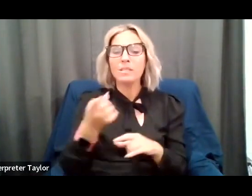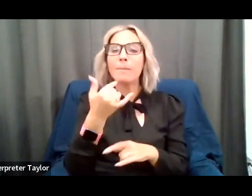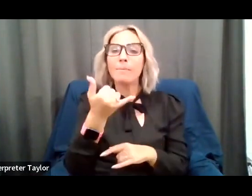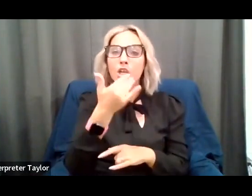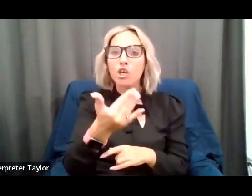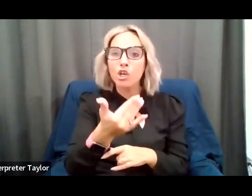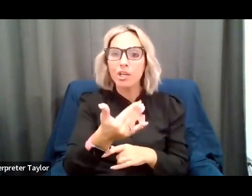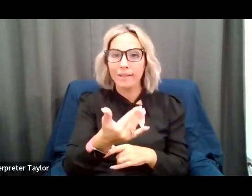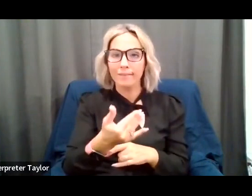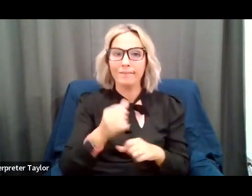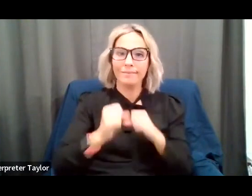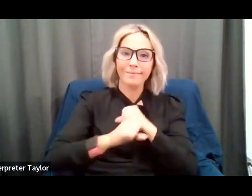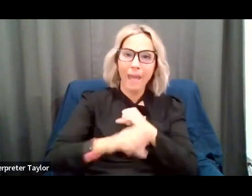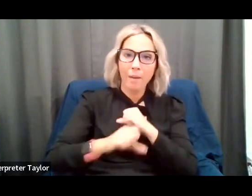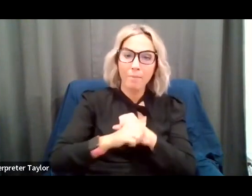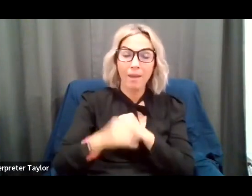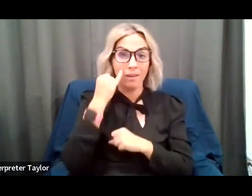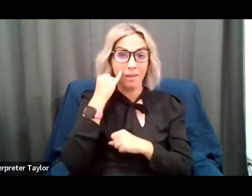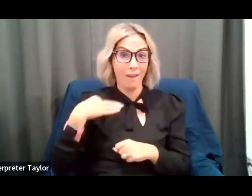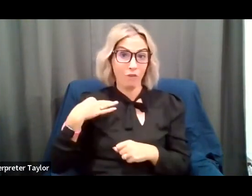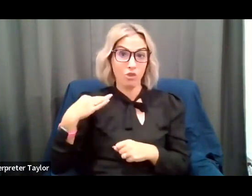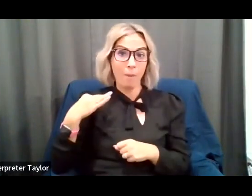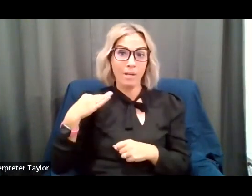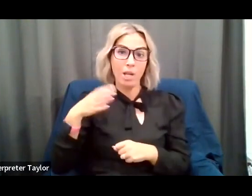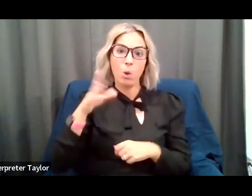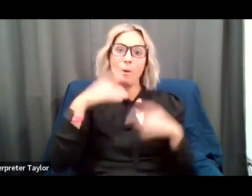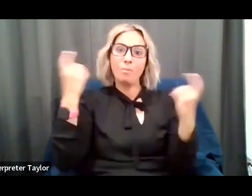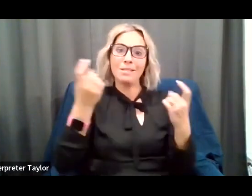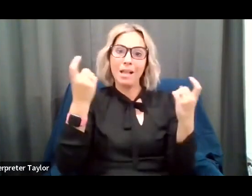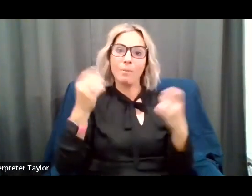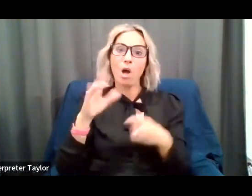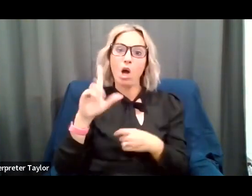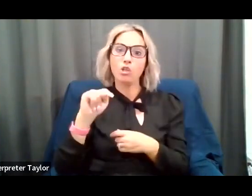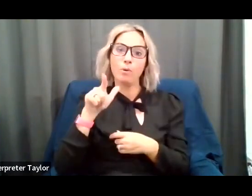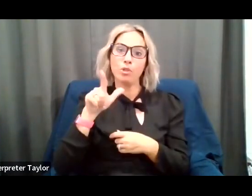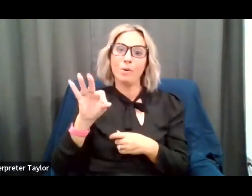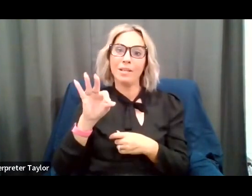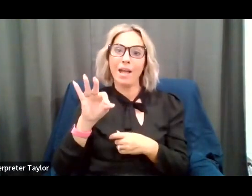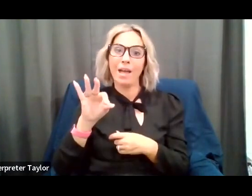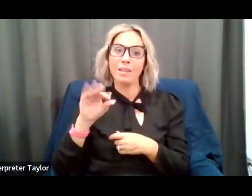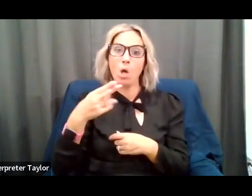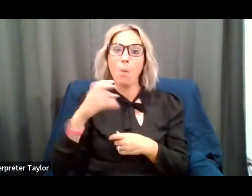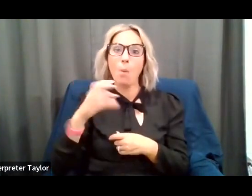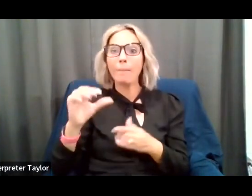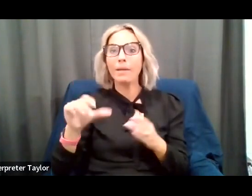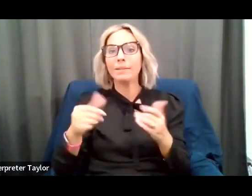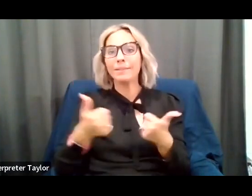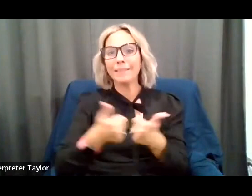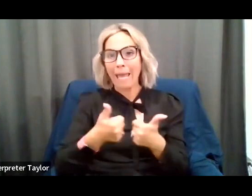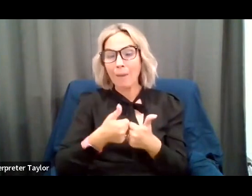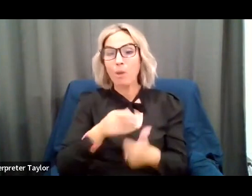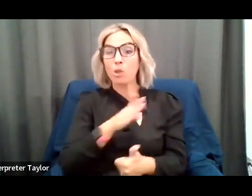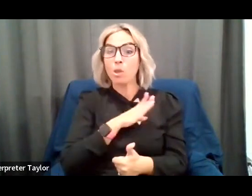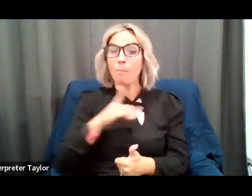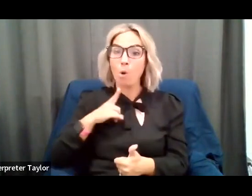All those who are nominated will be celebrated at the October 29th Homecoming Game and the Board will be receiving special invitations,